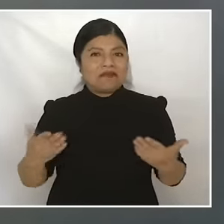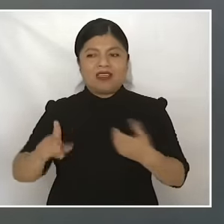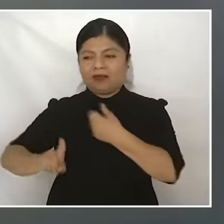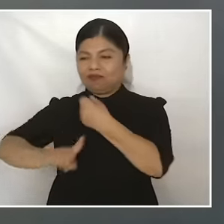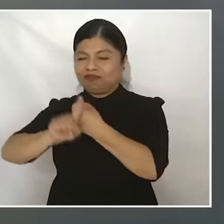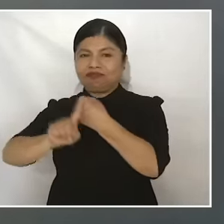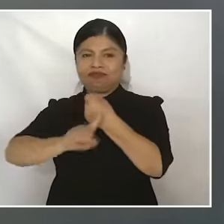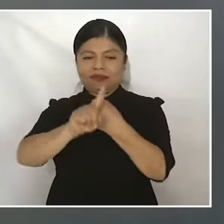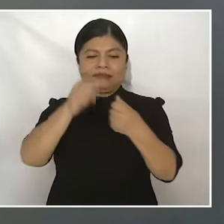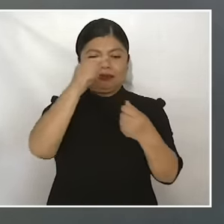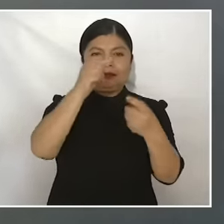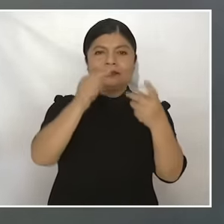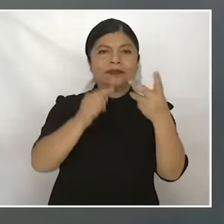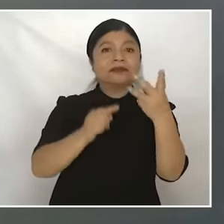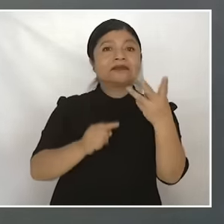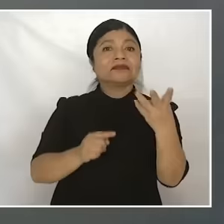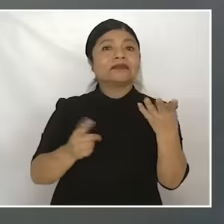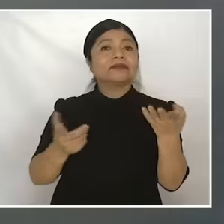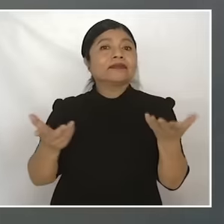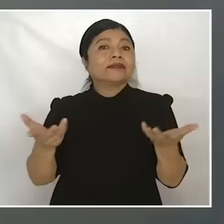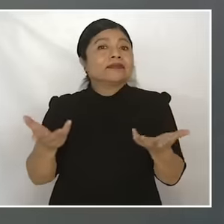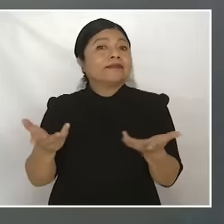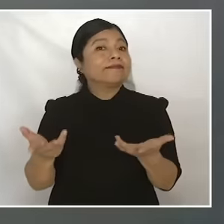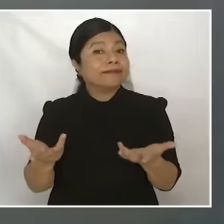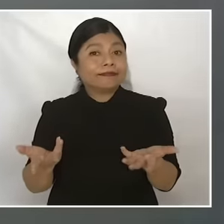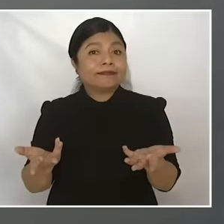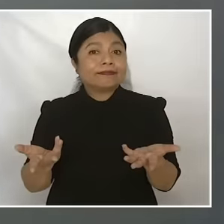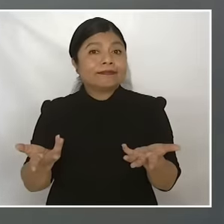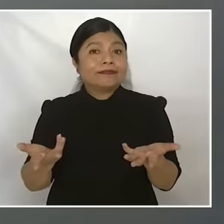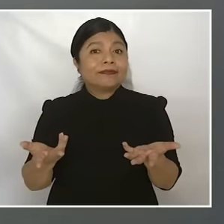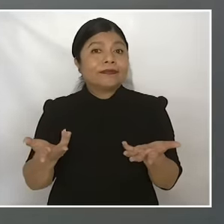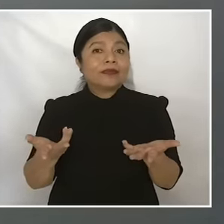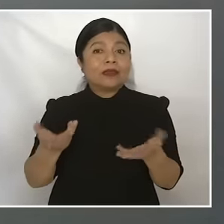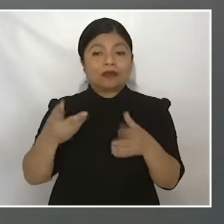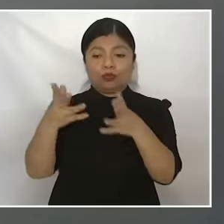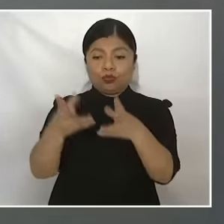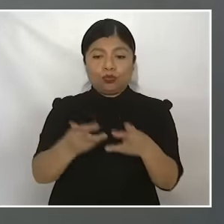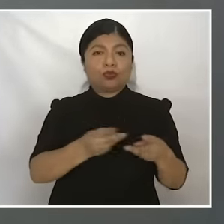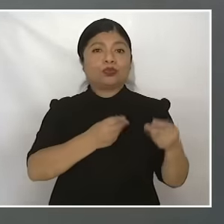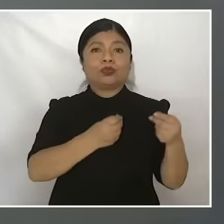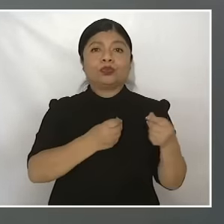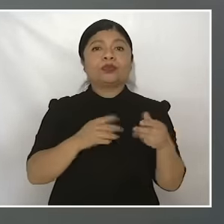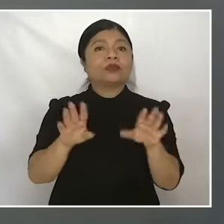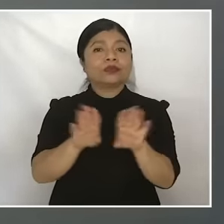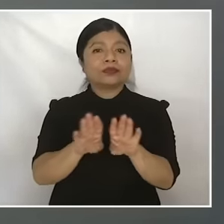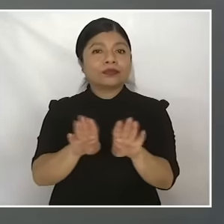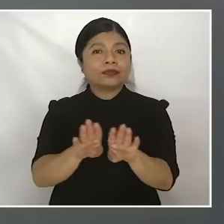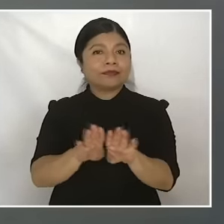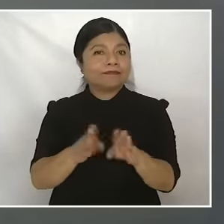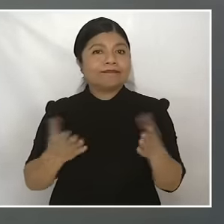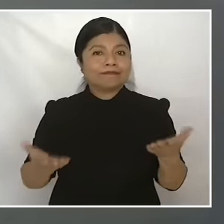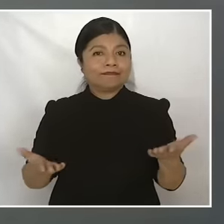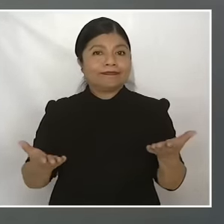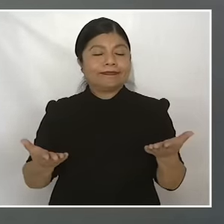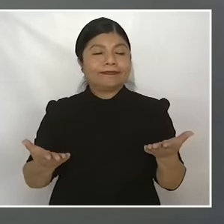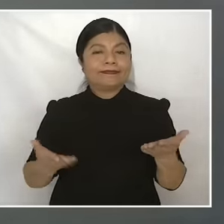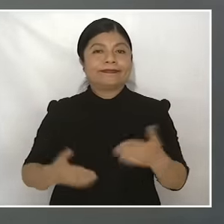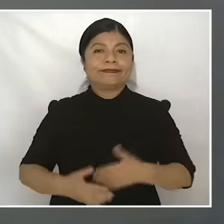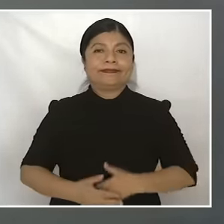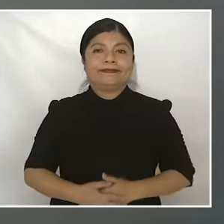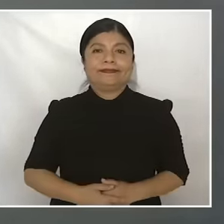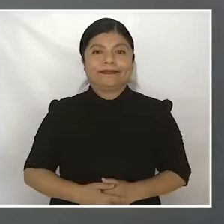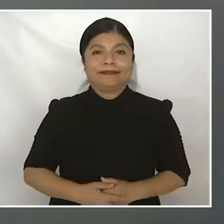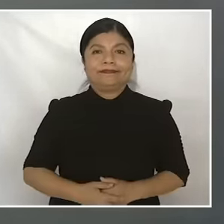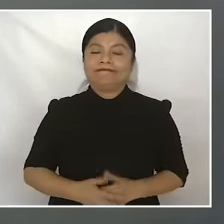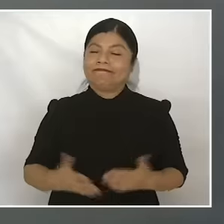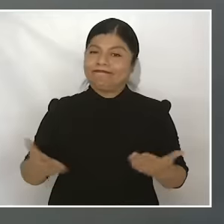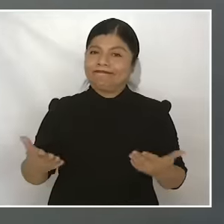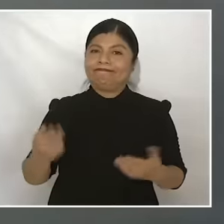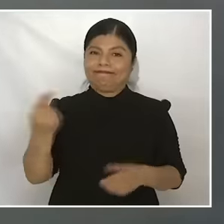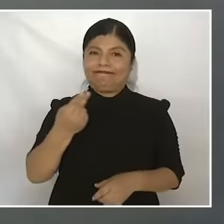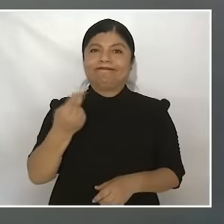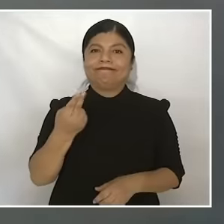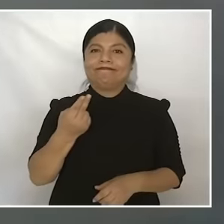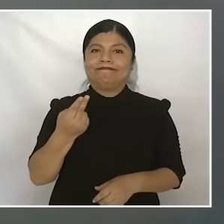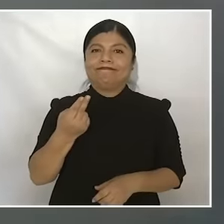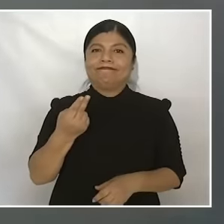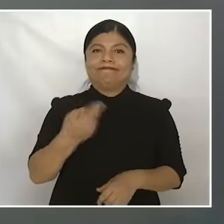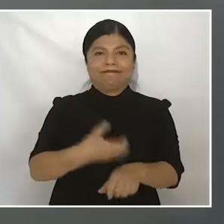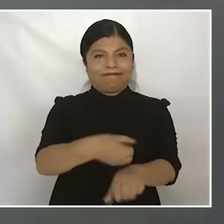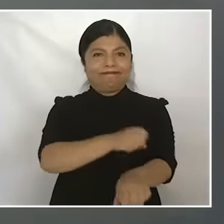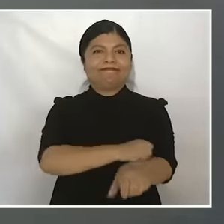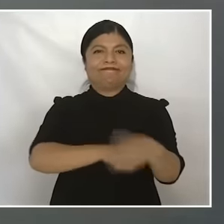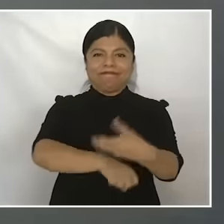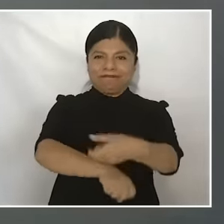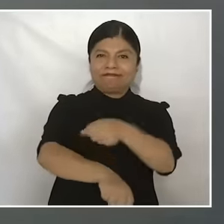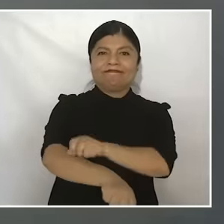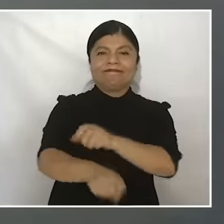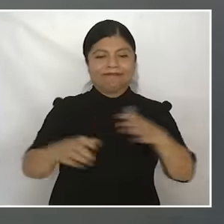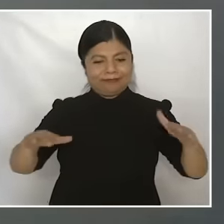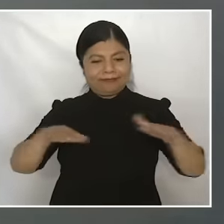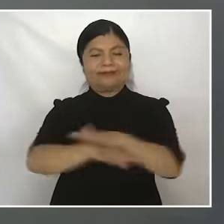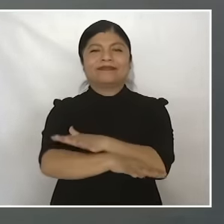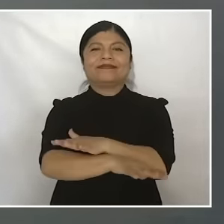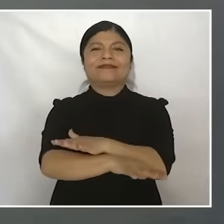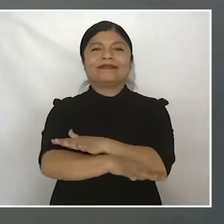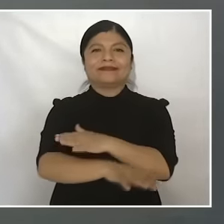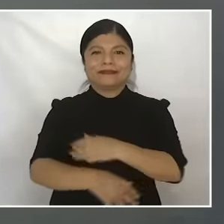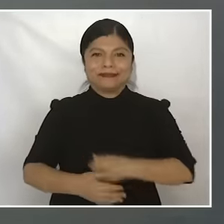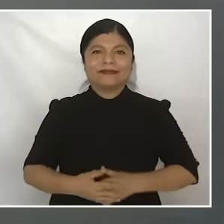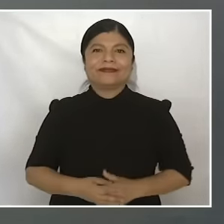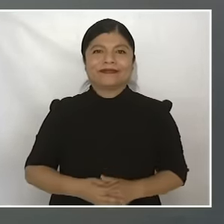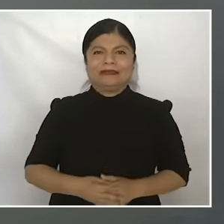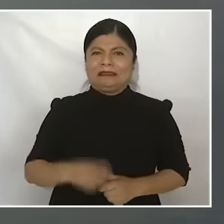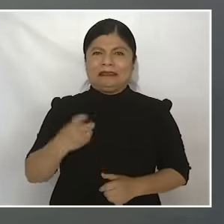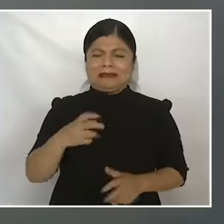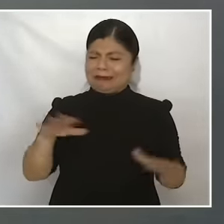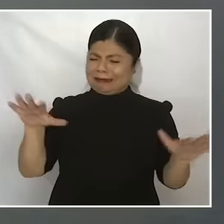a decadence We just had to start a transformation that is like a Revolution